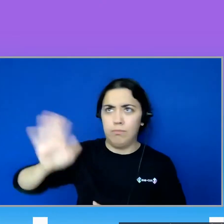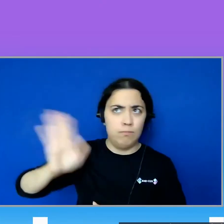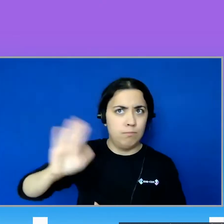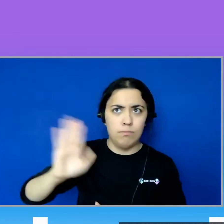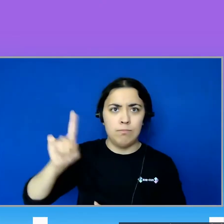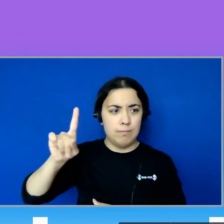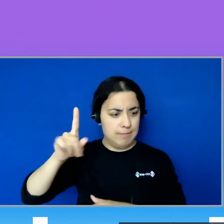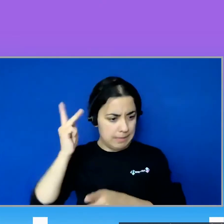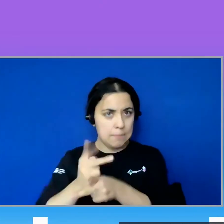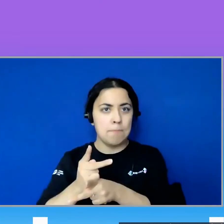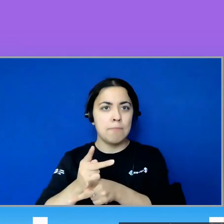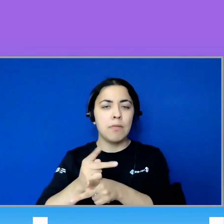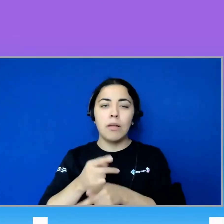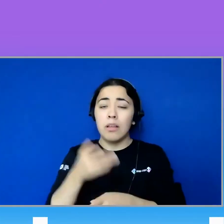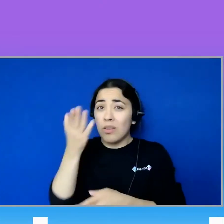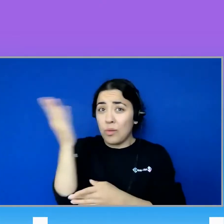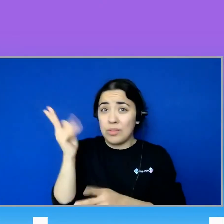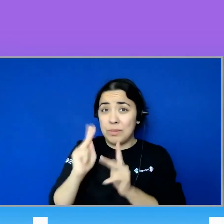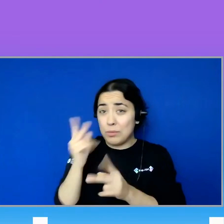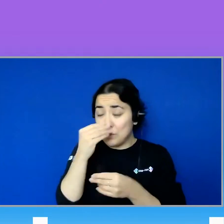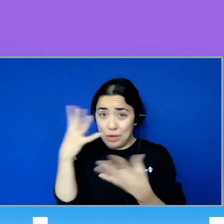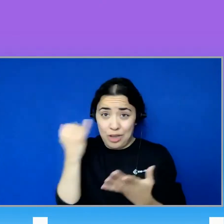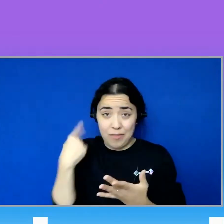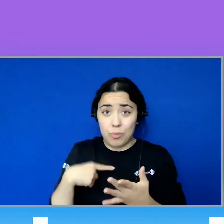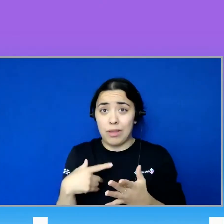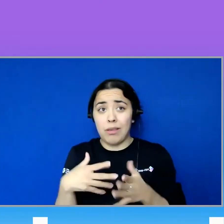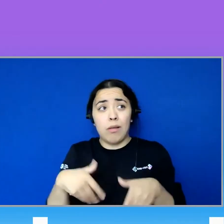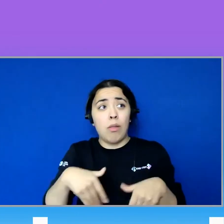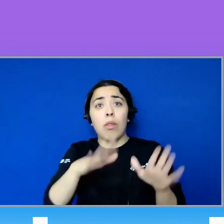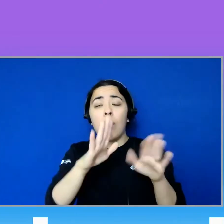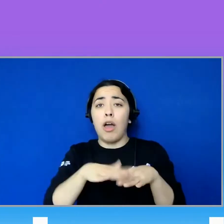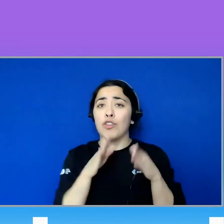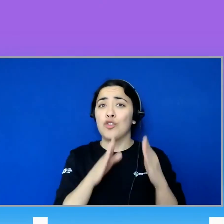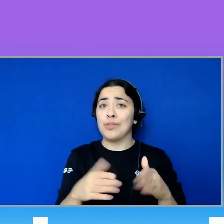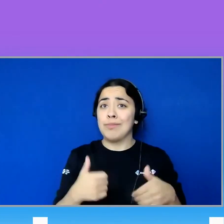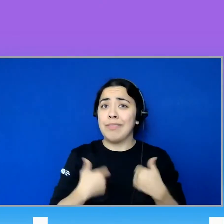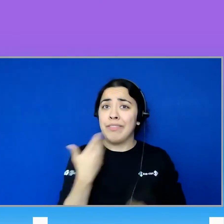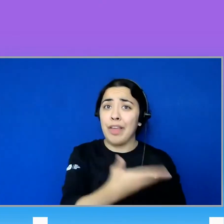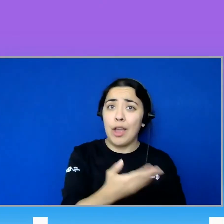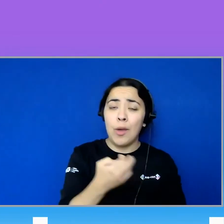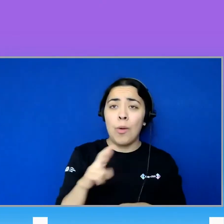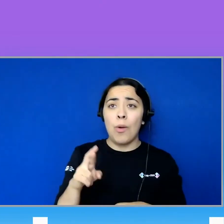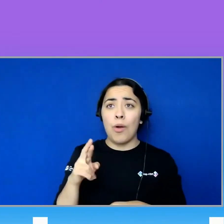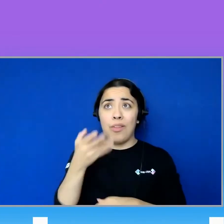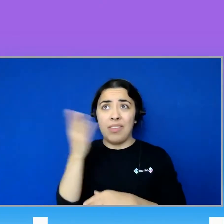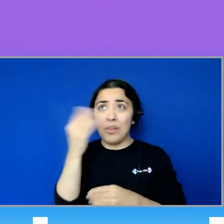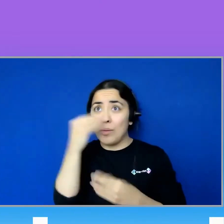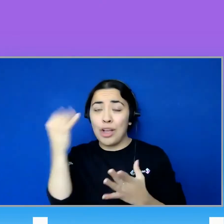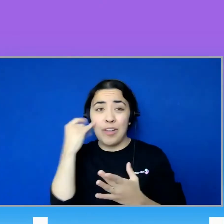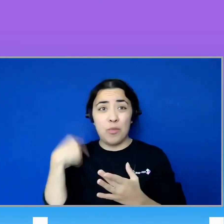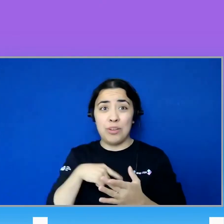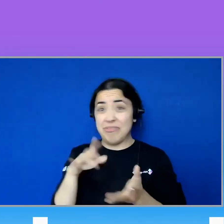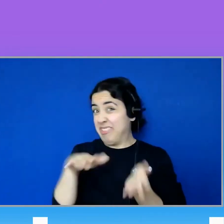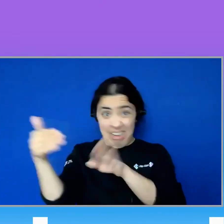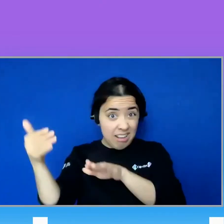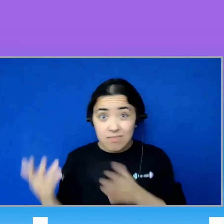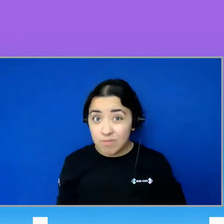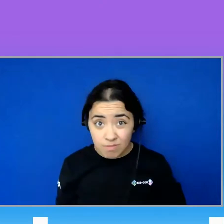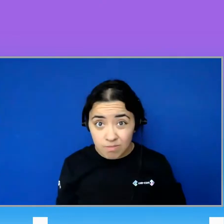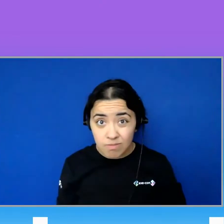rights. These are people who don't care if we wind up on the